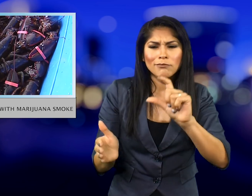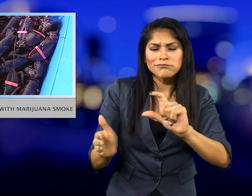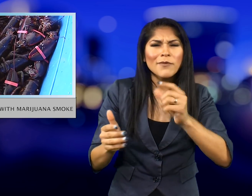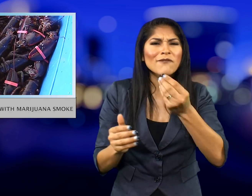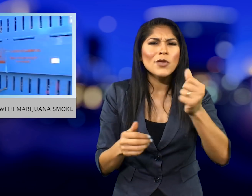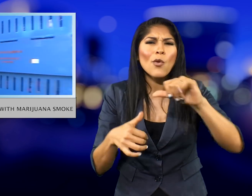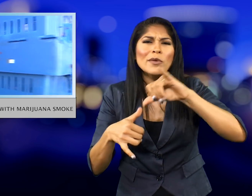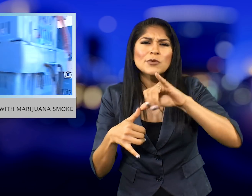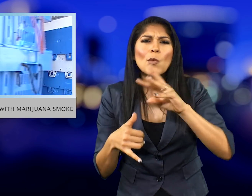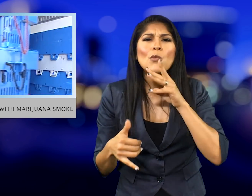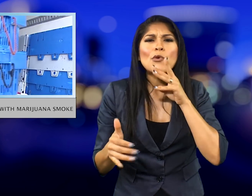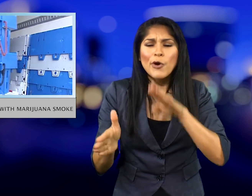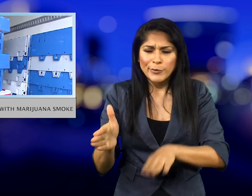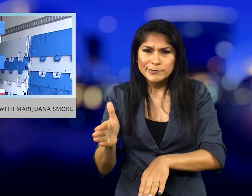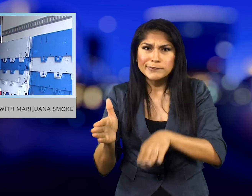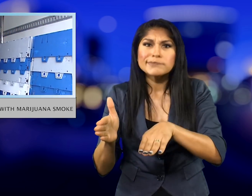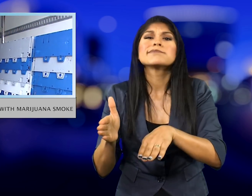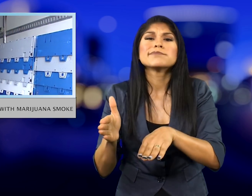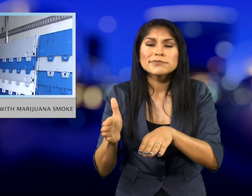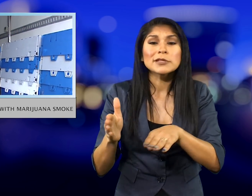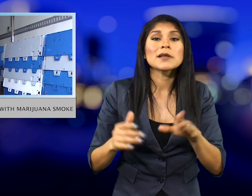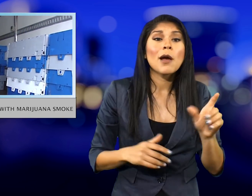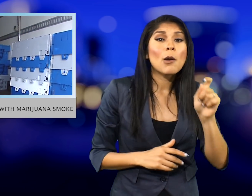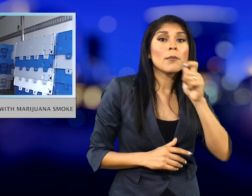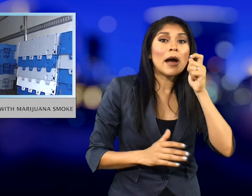blew marijuana smoke in the box.